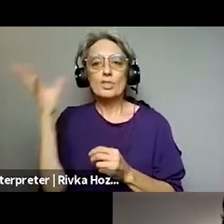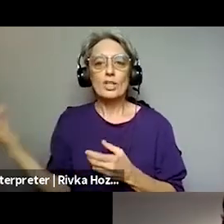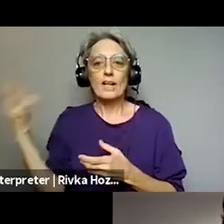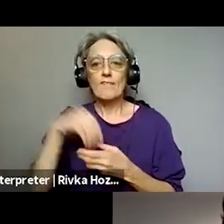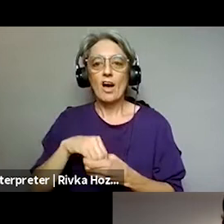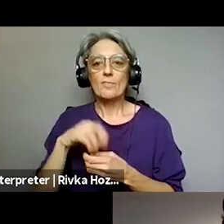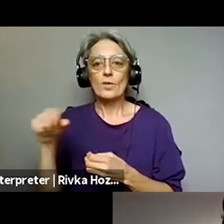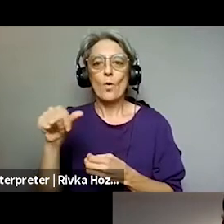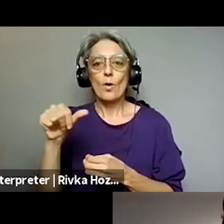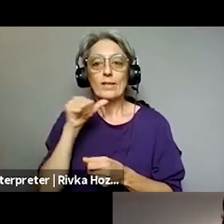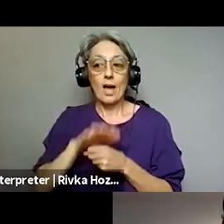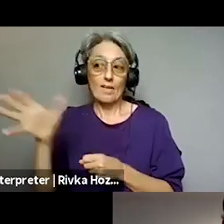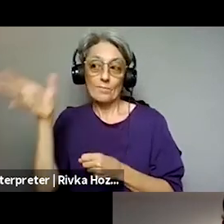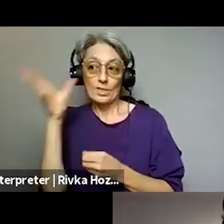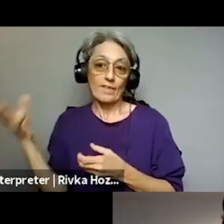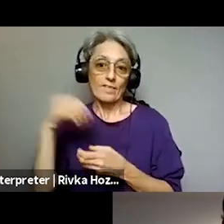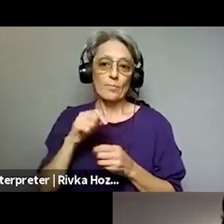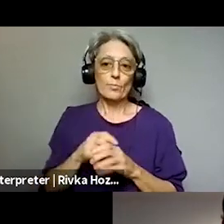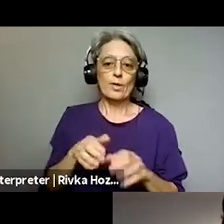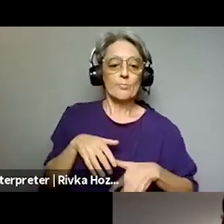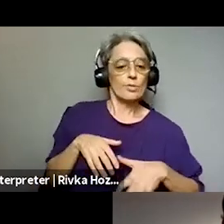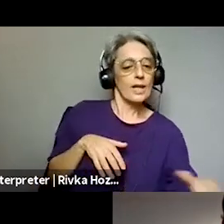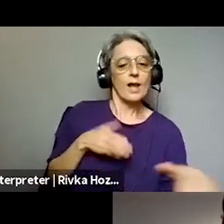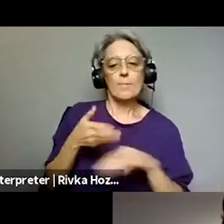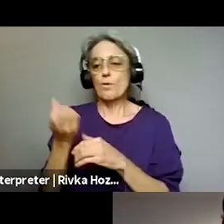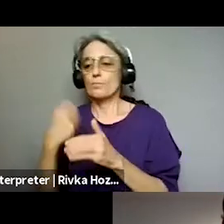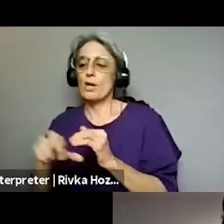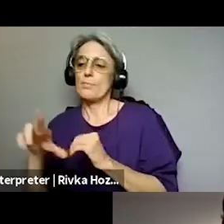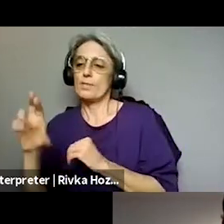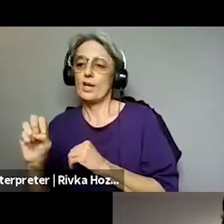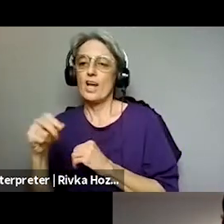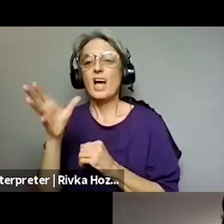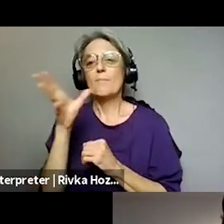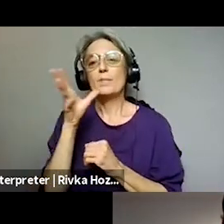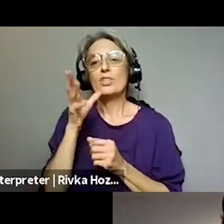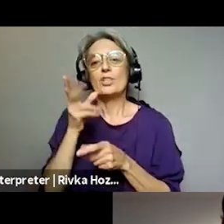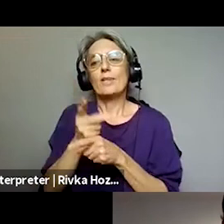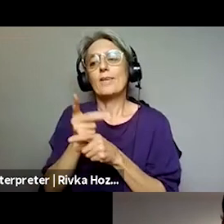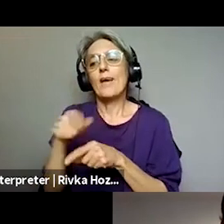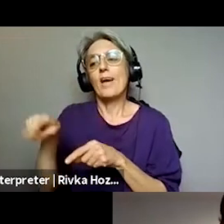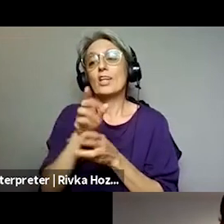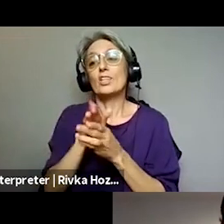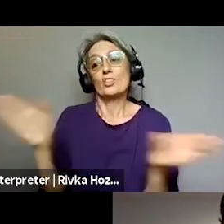in prenatal and postpartum care and maternal care in general for pregnant women with disabilities?